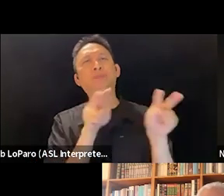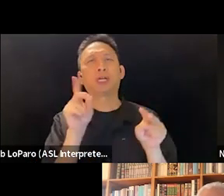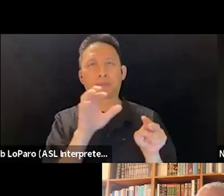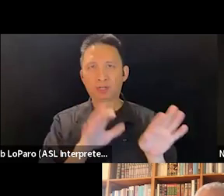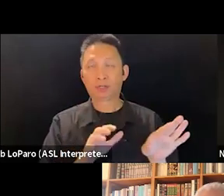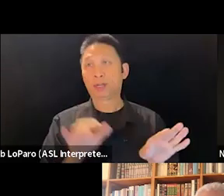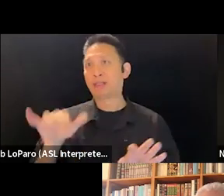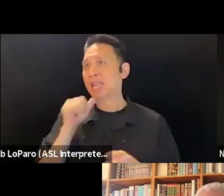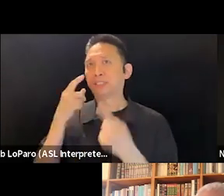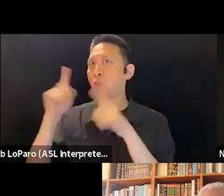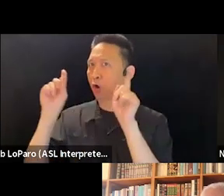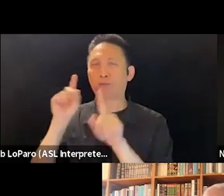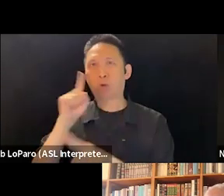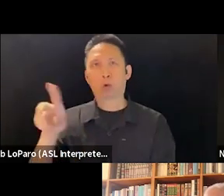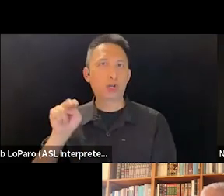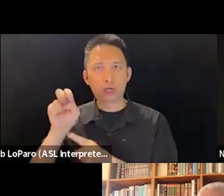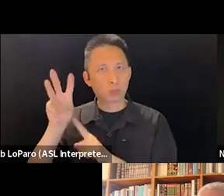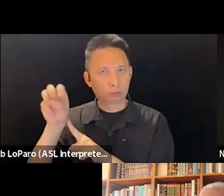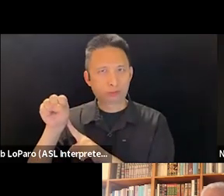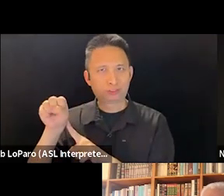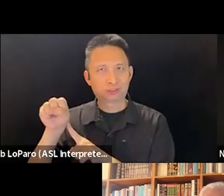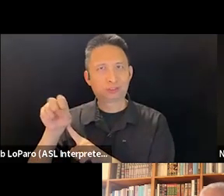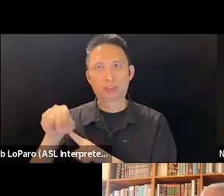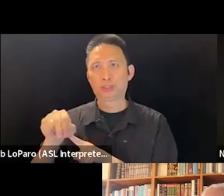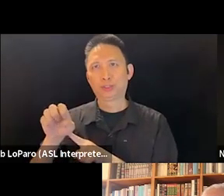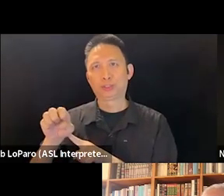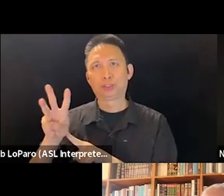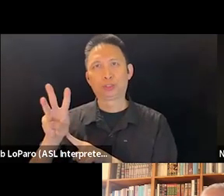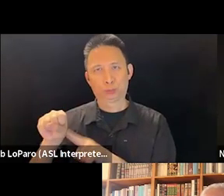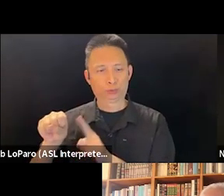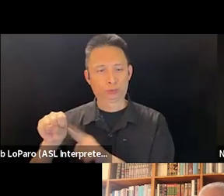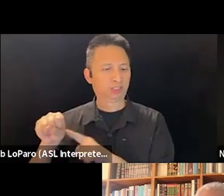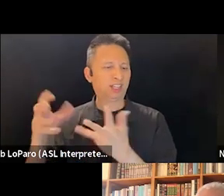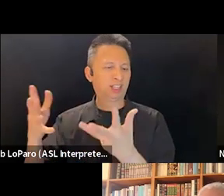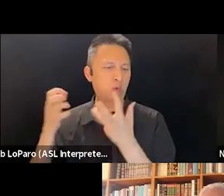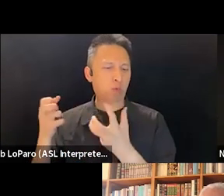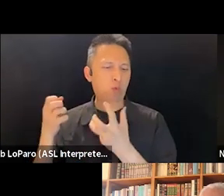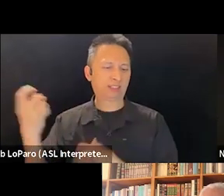with the news channels. The news they want something is more active,